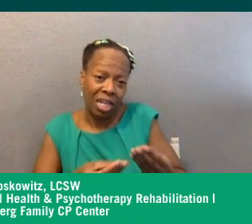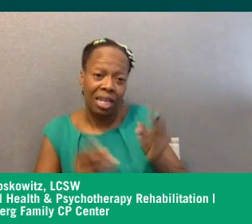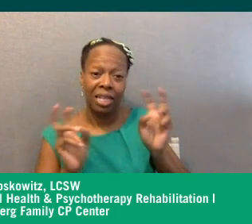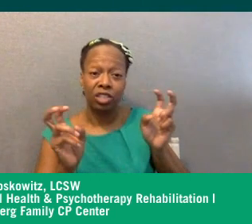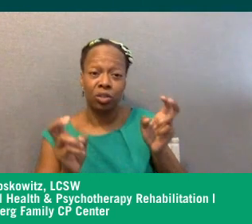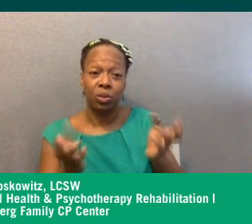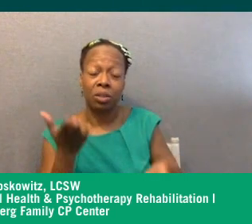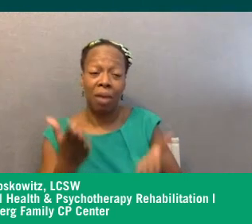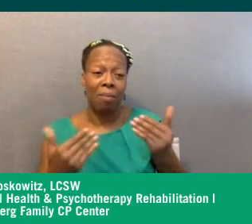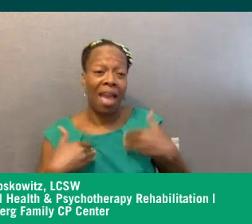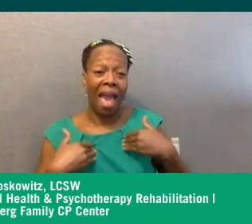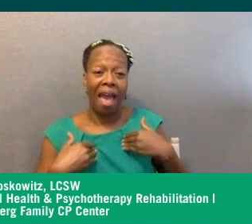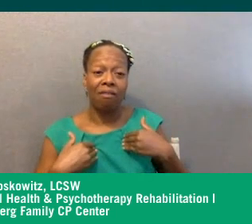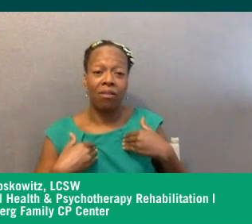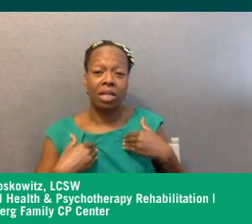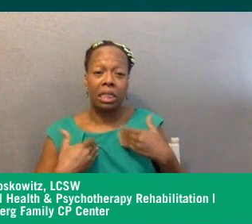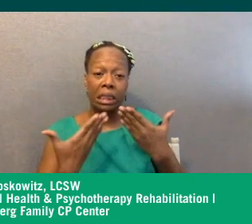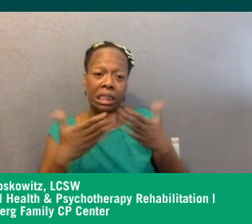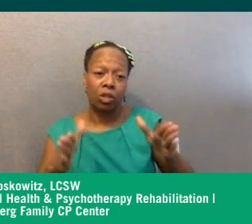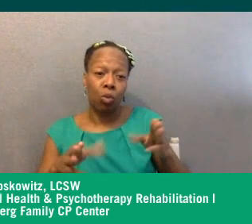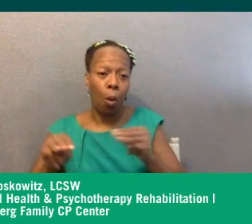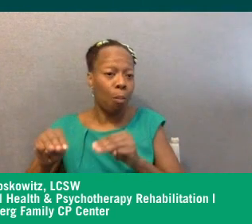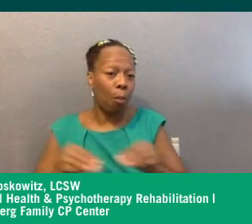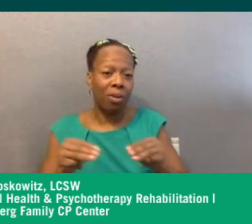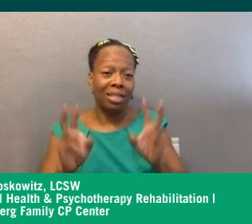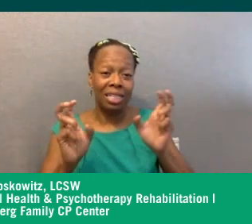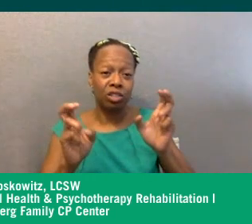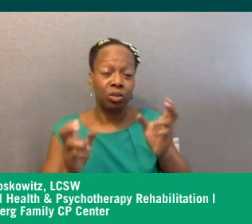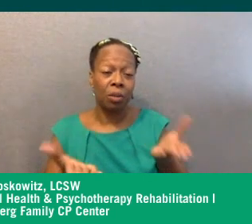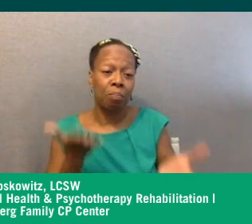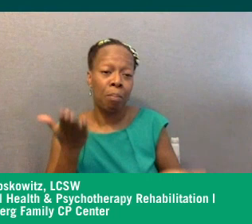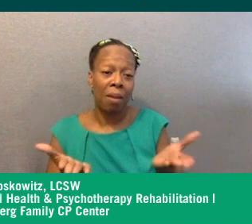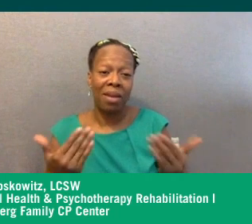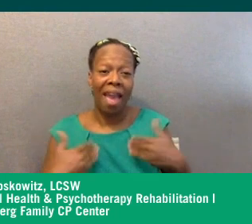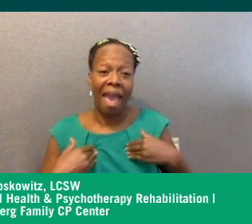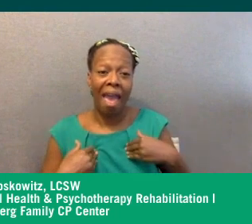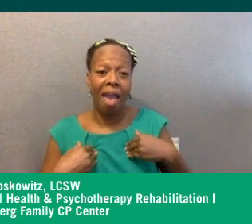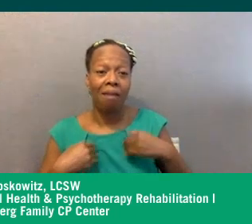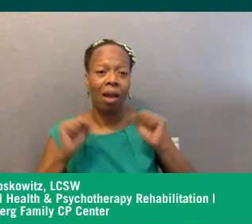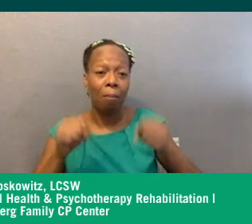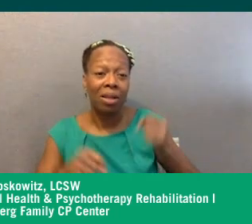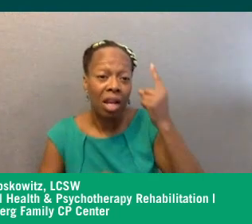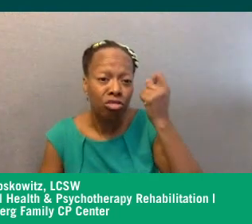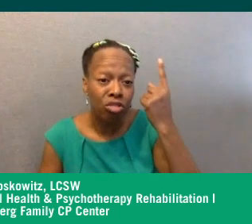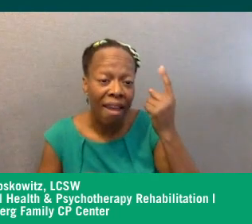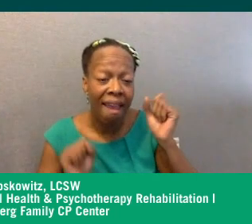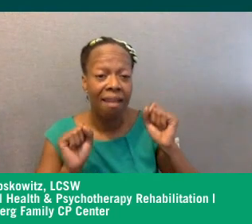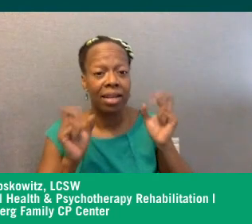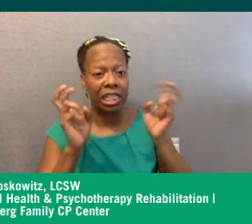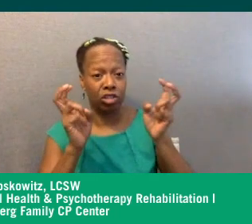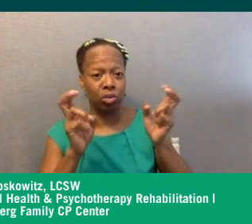there might be some cognitive issues. And it's very overwhelming as a parent,